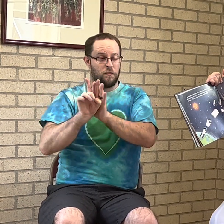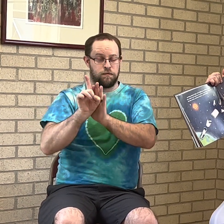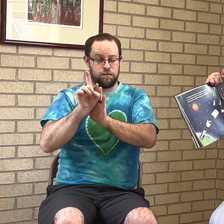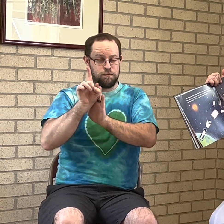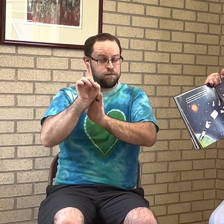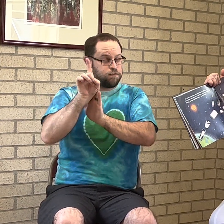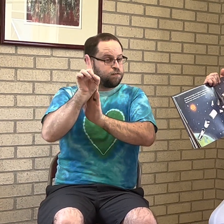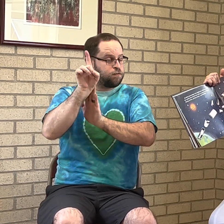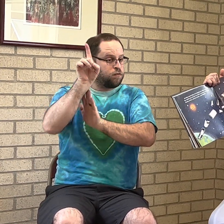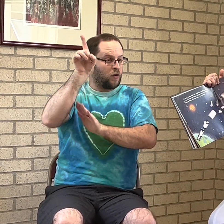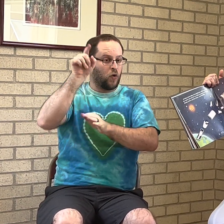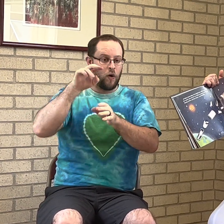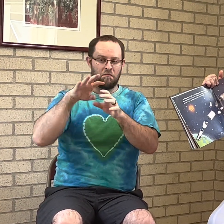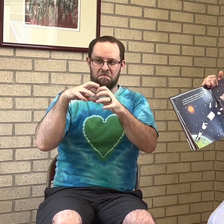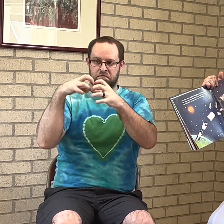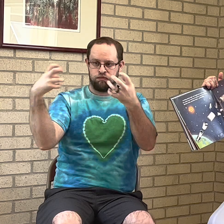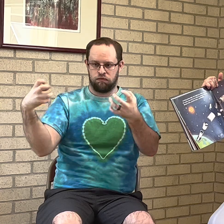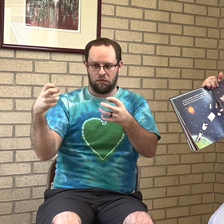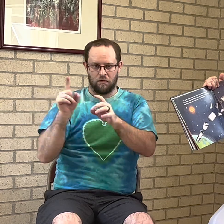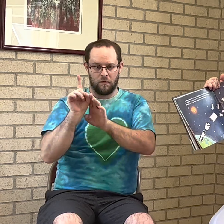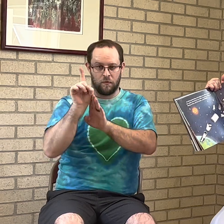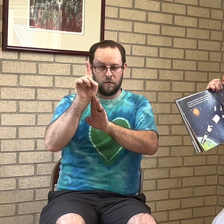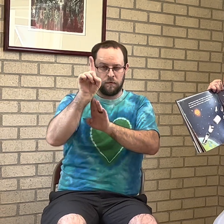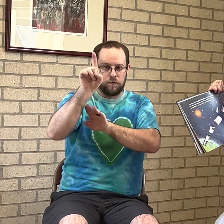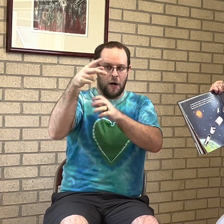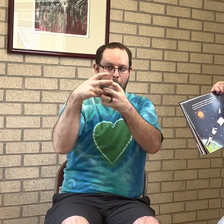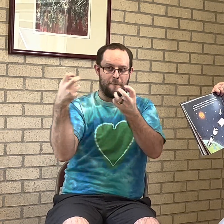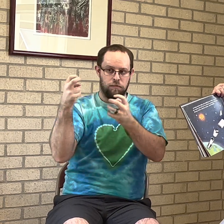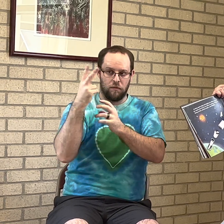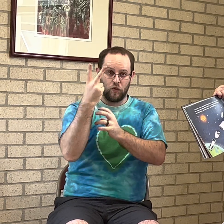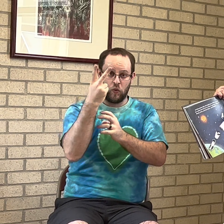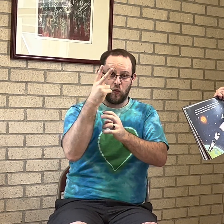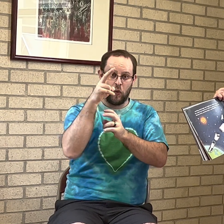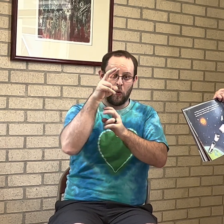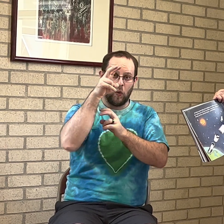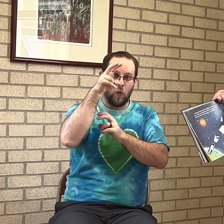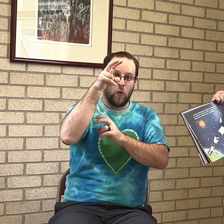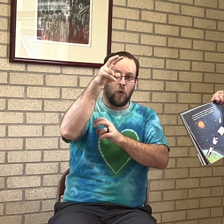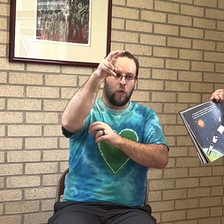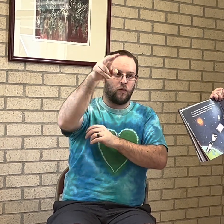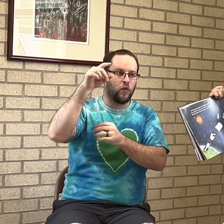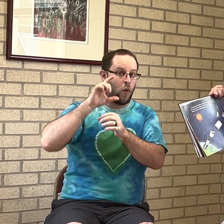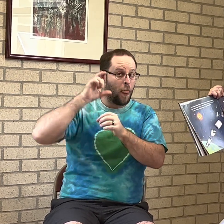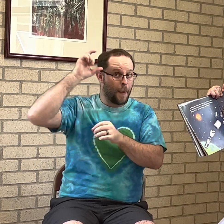fell away in stages, but the two spaceships hurtled towards the moon. "They're coming!"